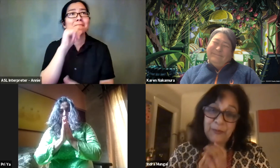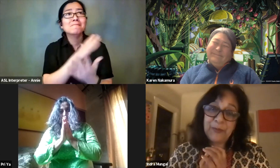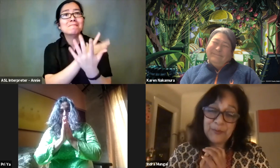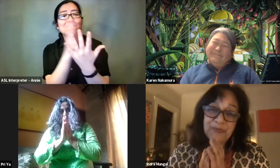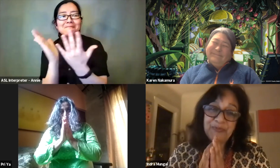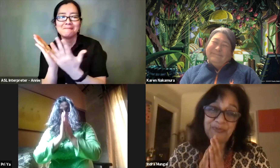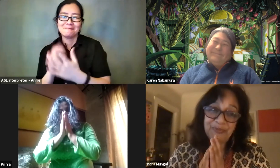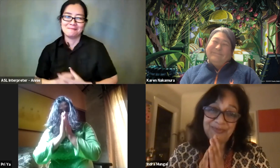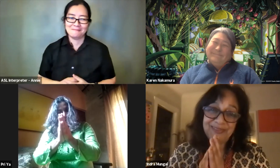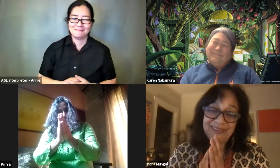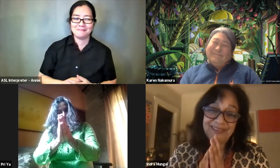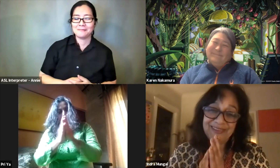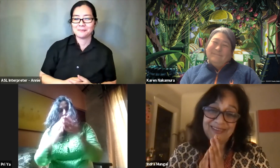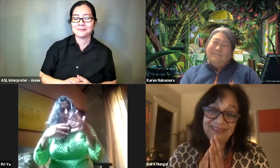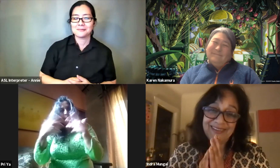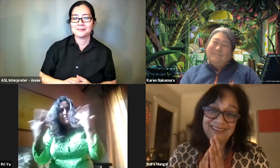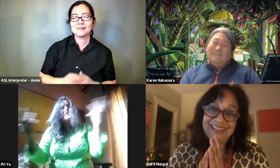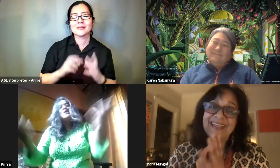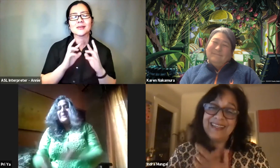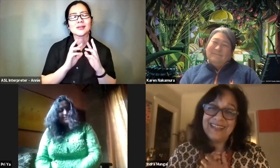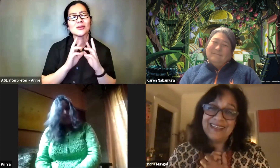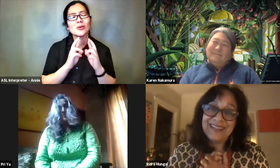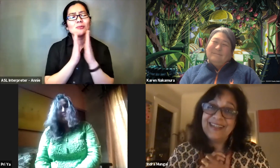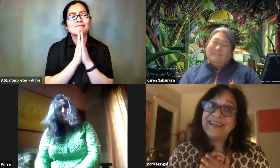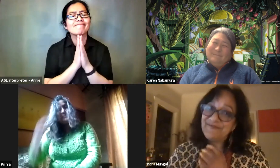Priya Ramasubban: Yes, I hope you take away something from the film.